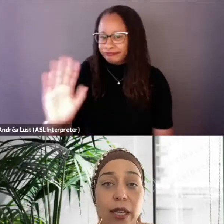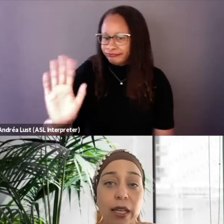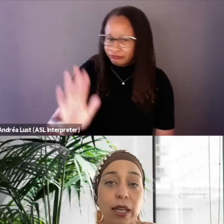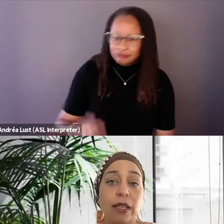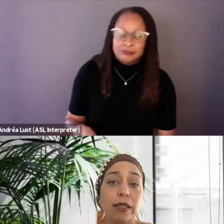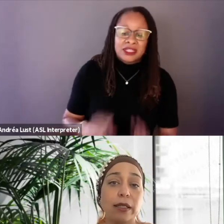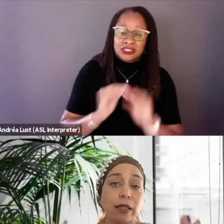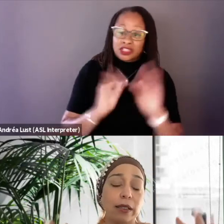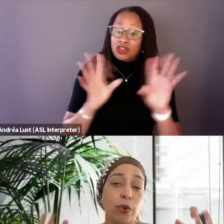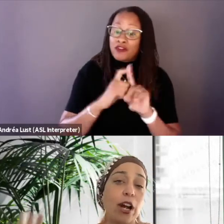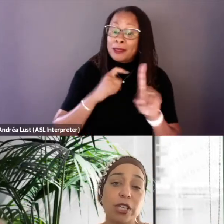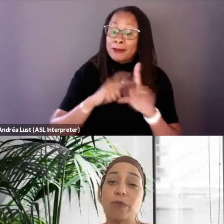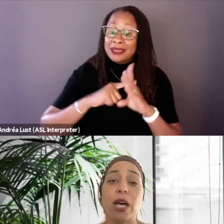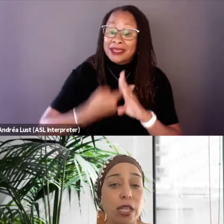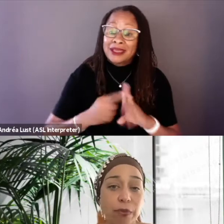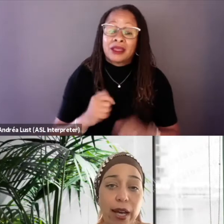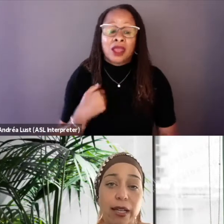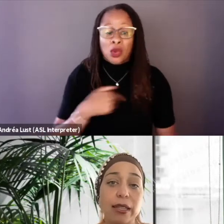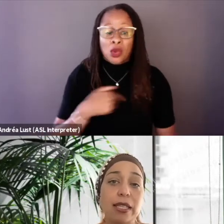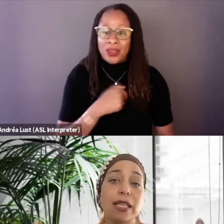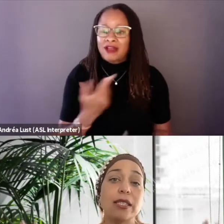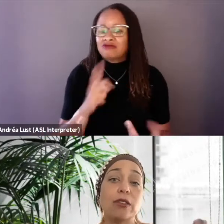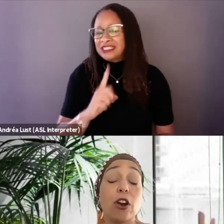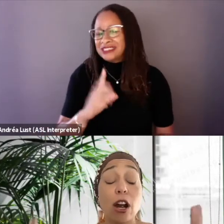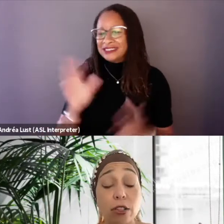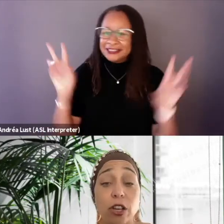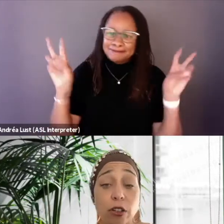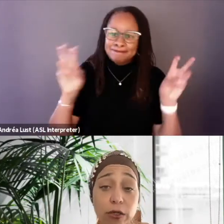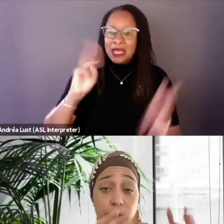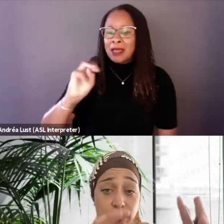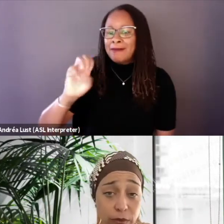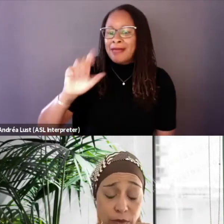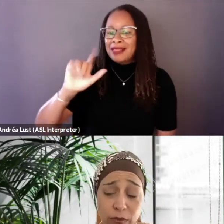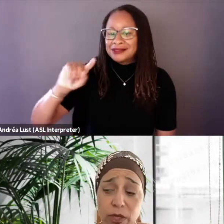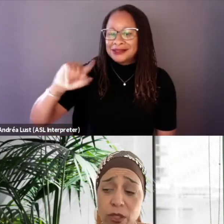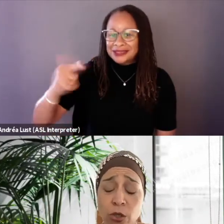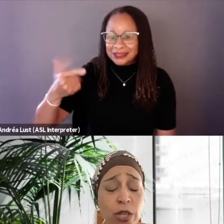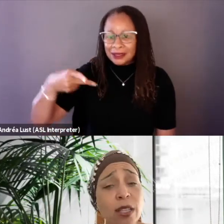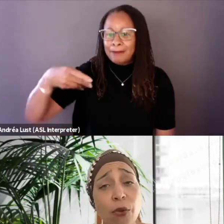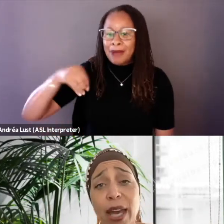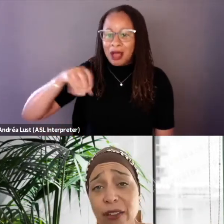that we are this melting pot, and there are certain stories that we have to tell